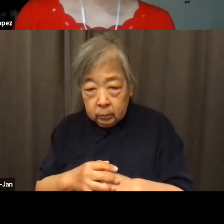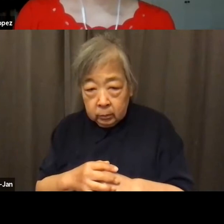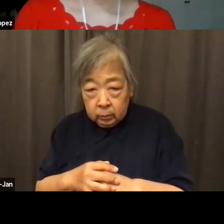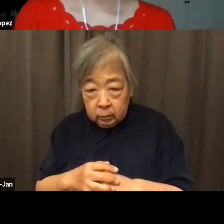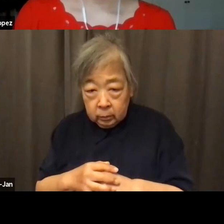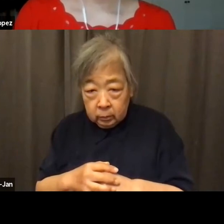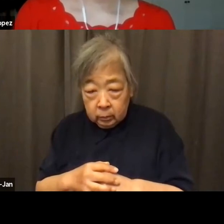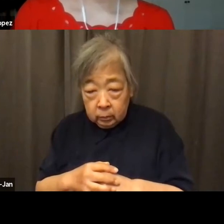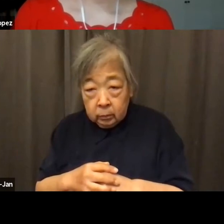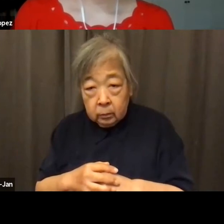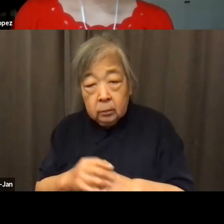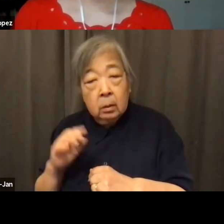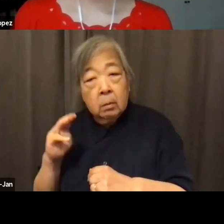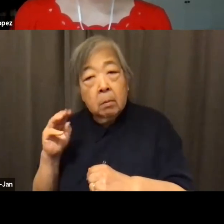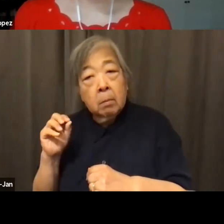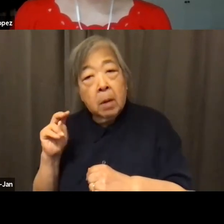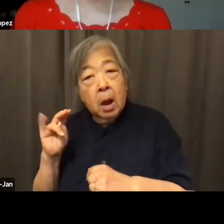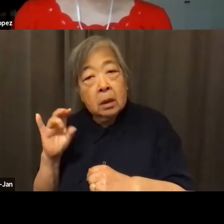Great.